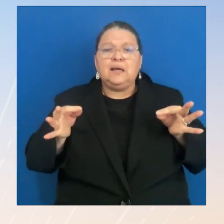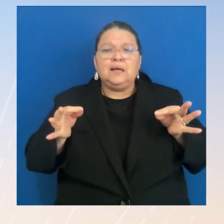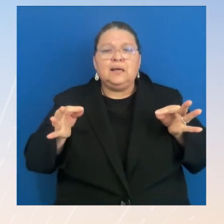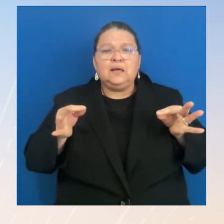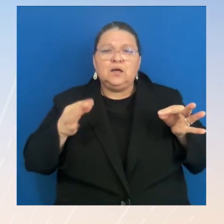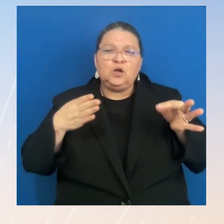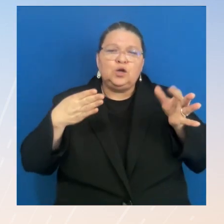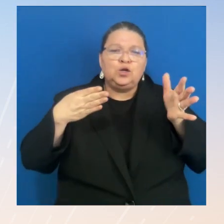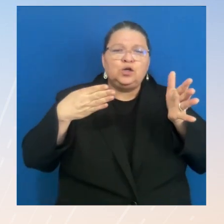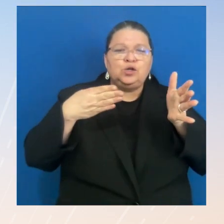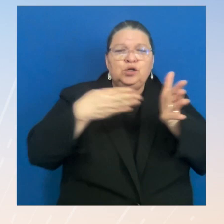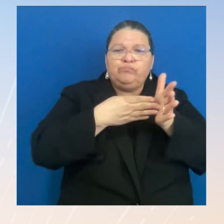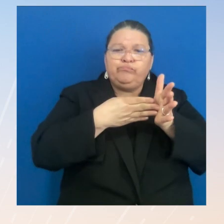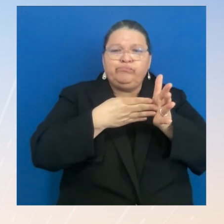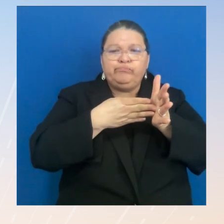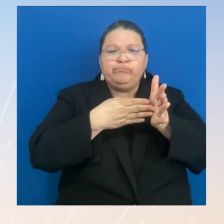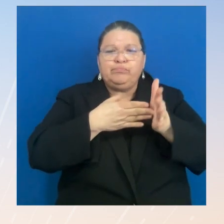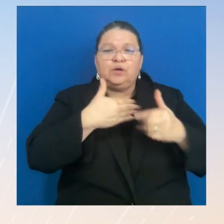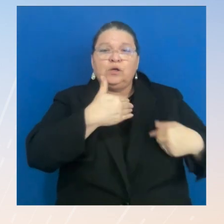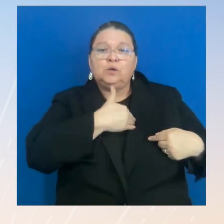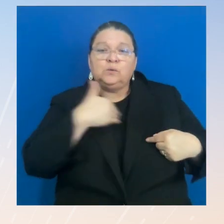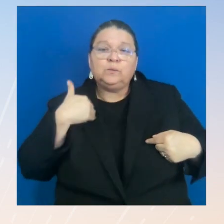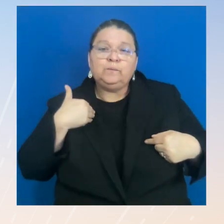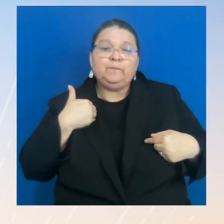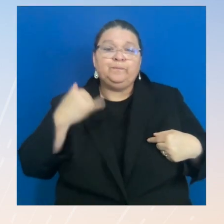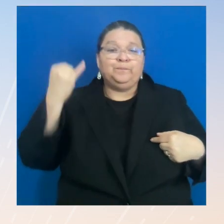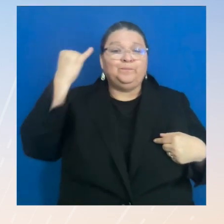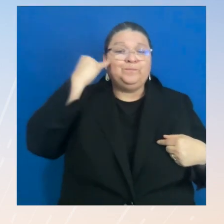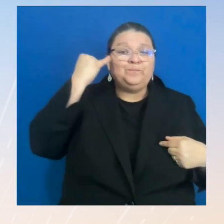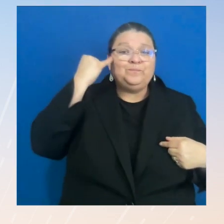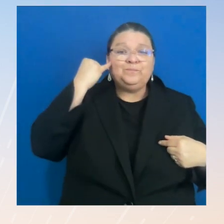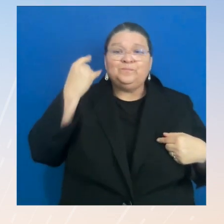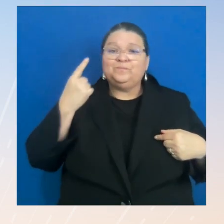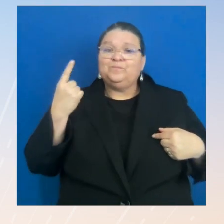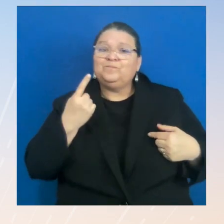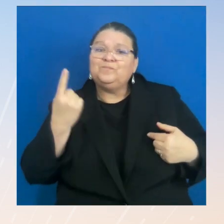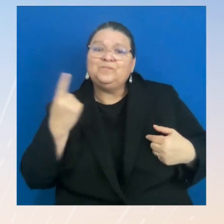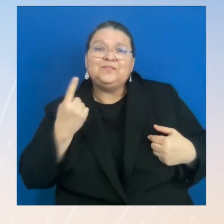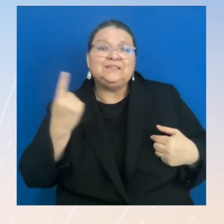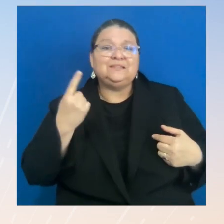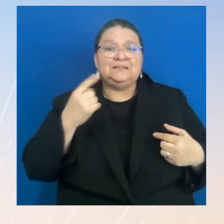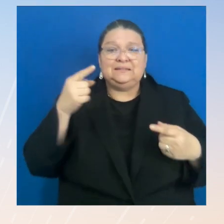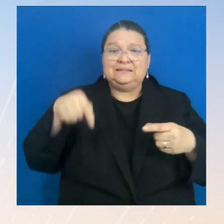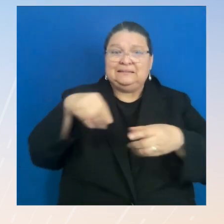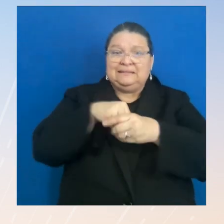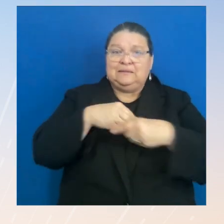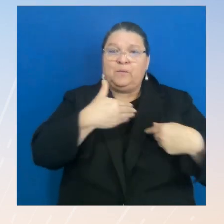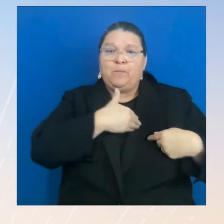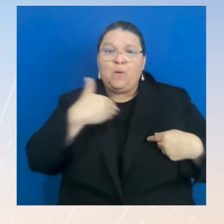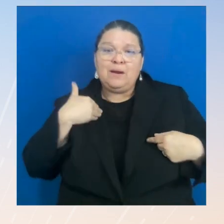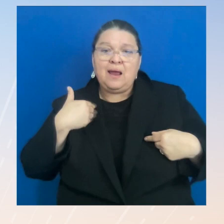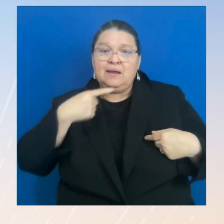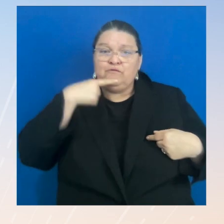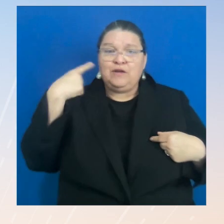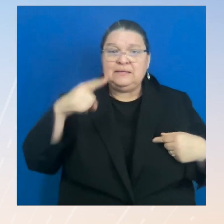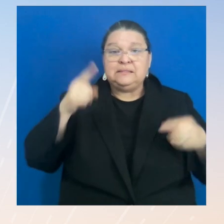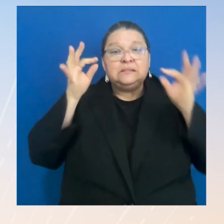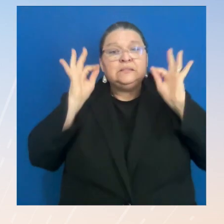or anything really, automatically be met with a military -- a forceful response? There's typically a conversation amongst Allies about how to respond.